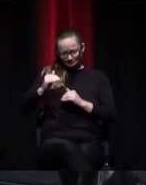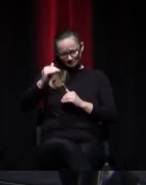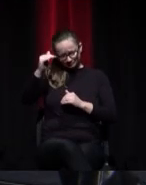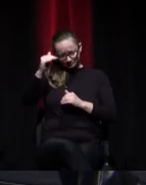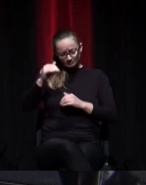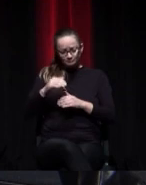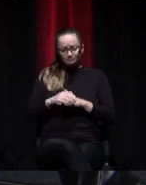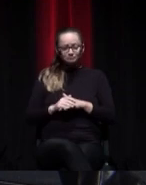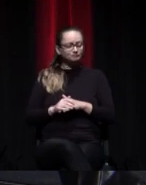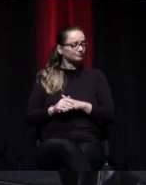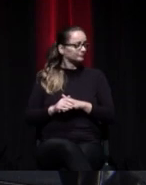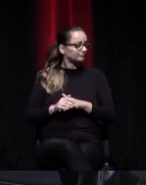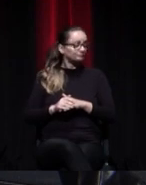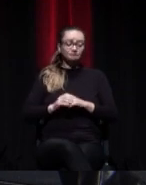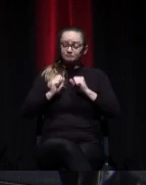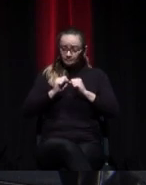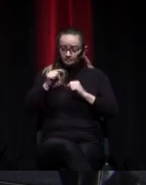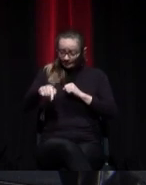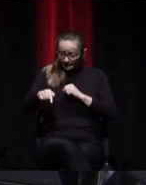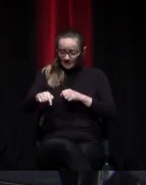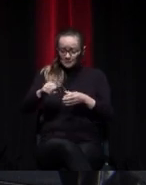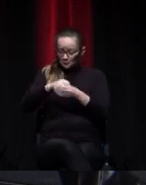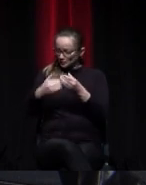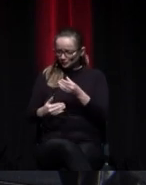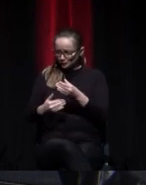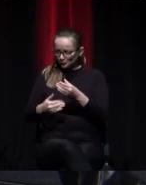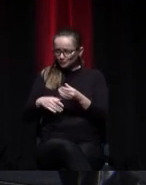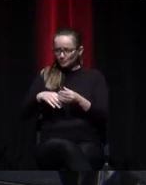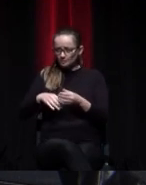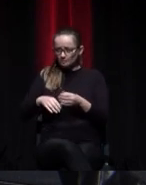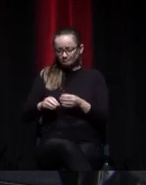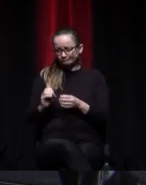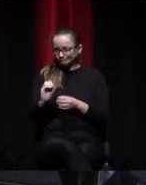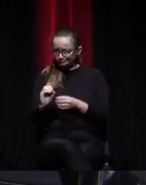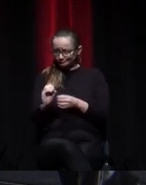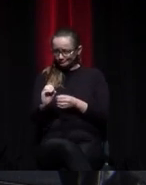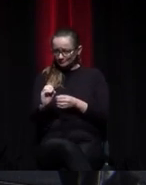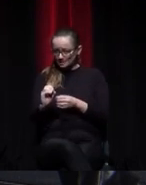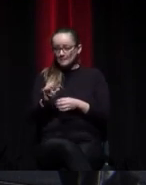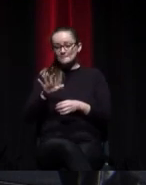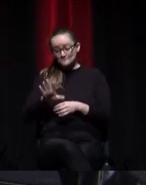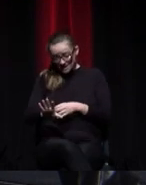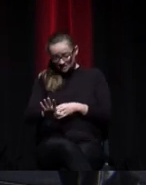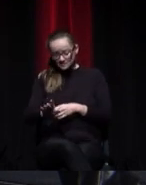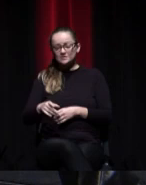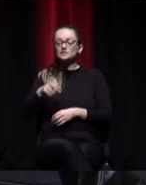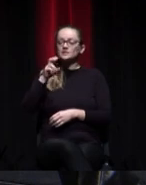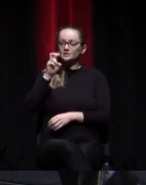from the content point of view, empty, null. You have a fact: five million people did this.